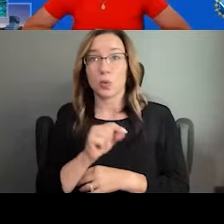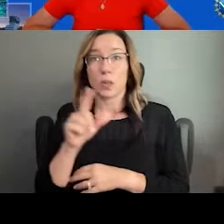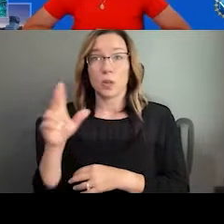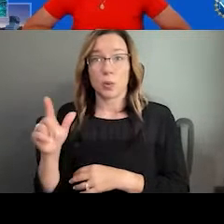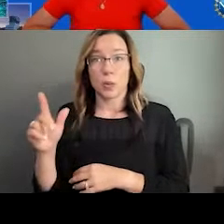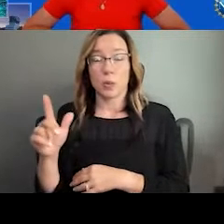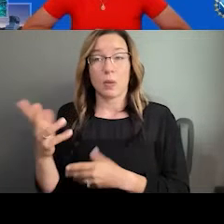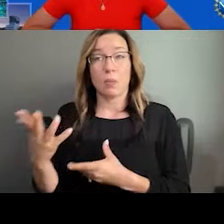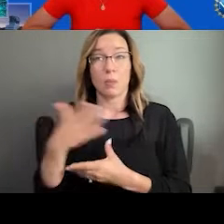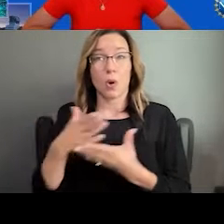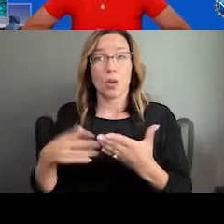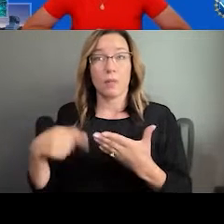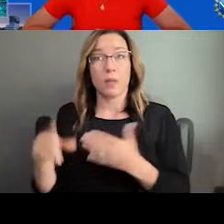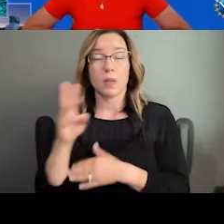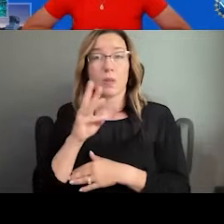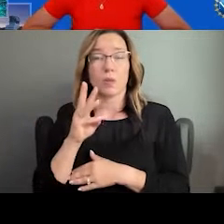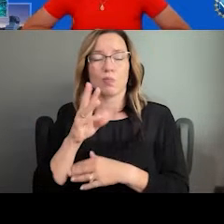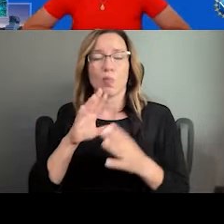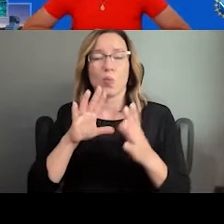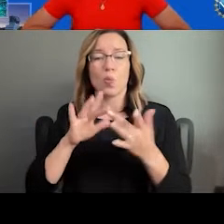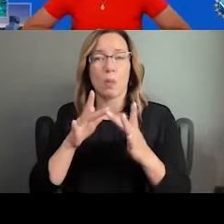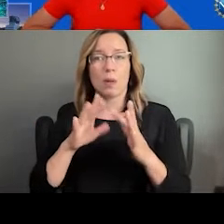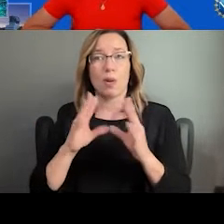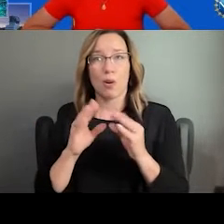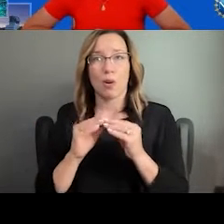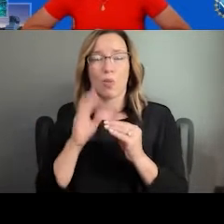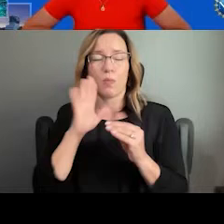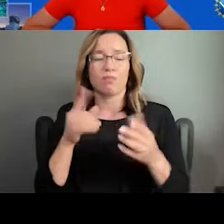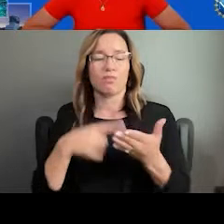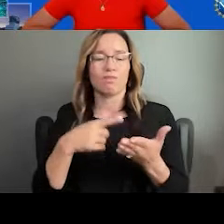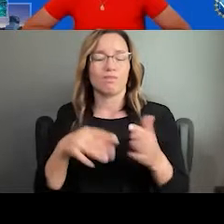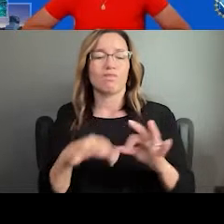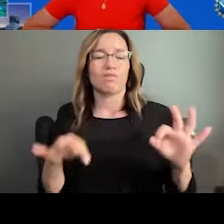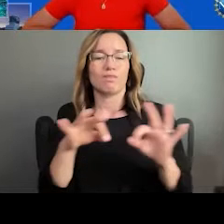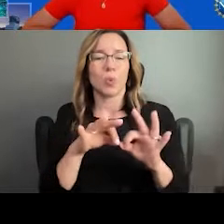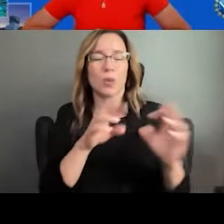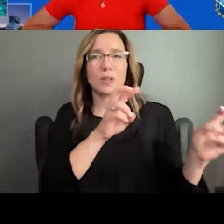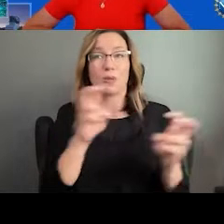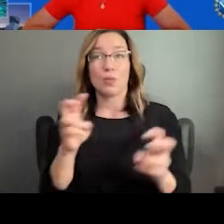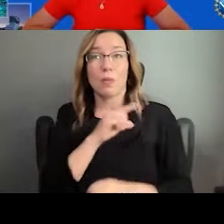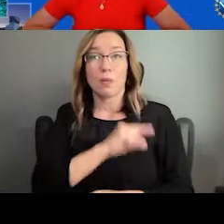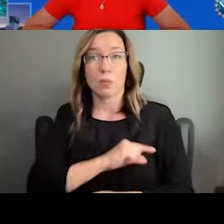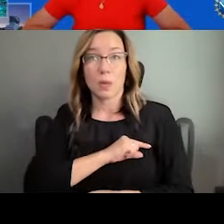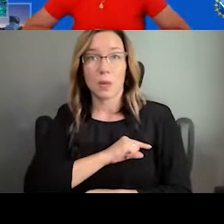I will be discussing the very important issue of eligibility, both from the perspective of